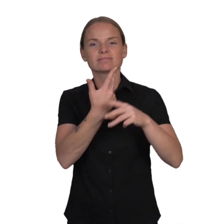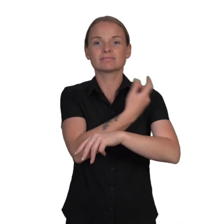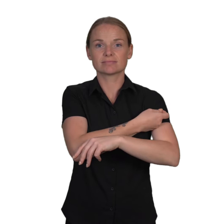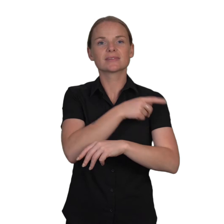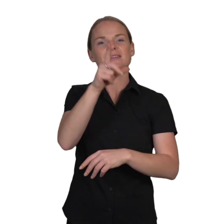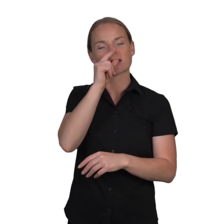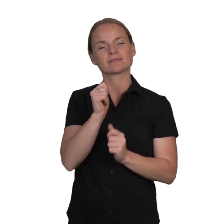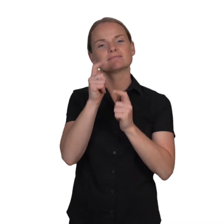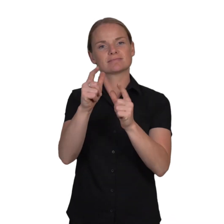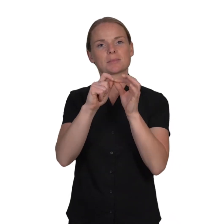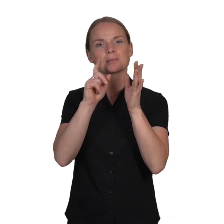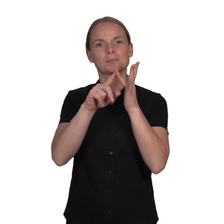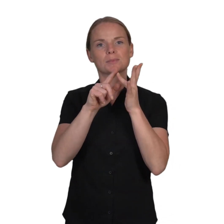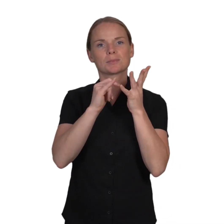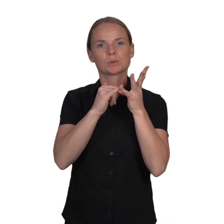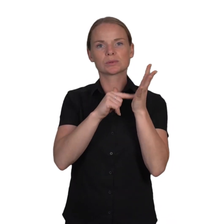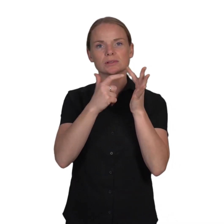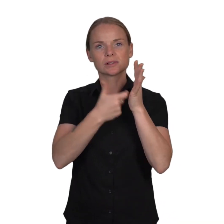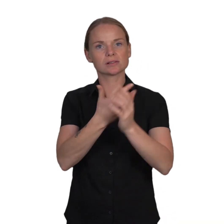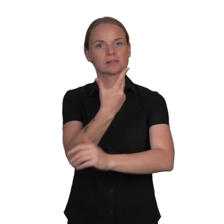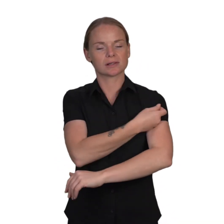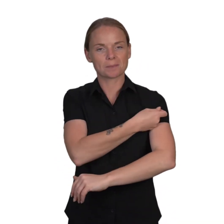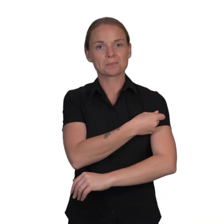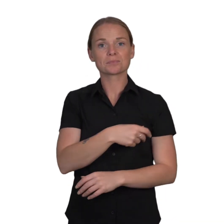if it has been 3 months or more after your primary course.